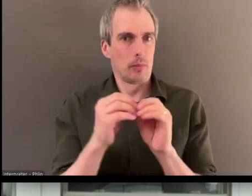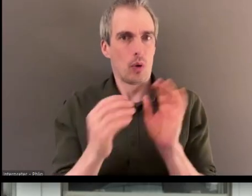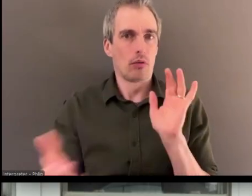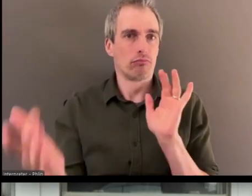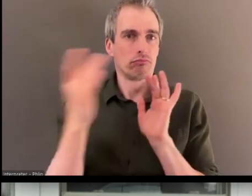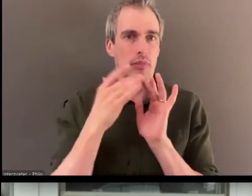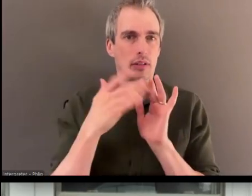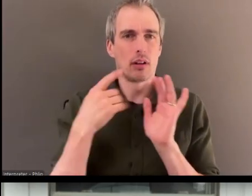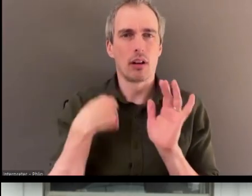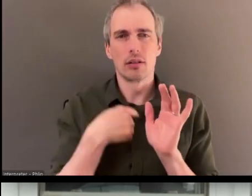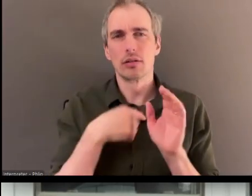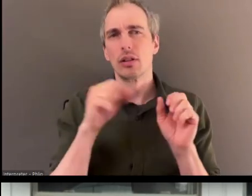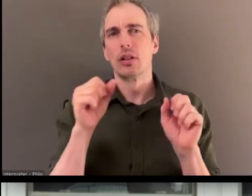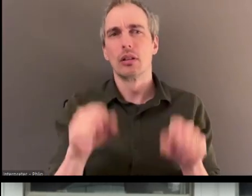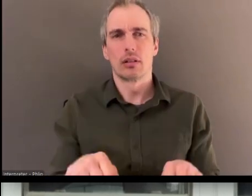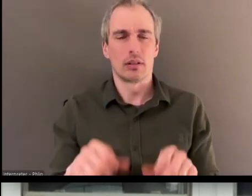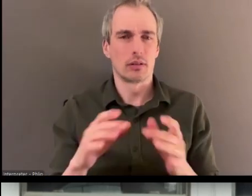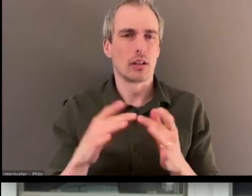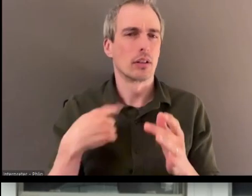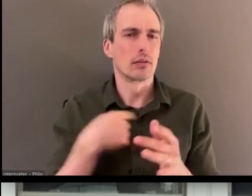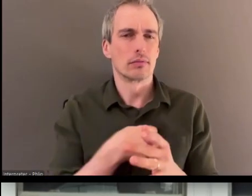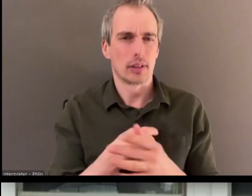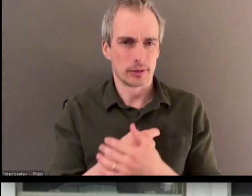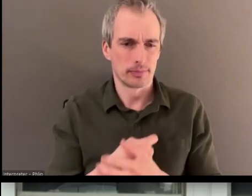us. My email is very simple.